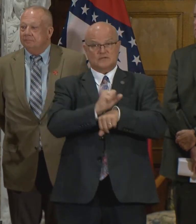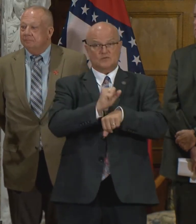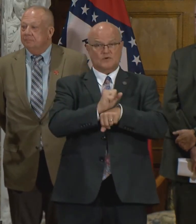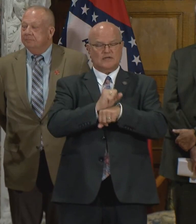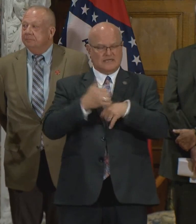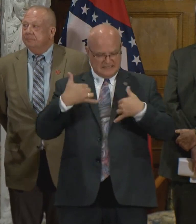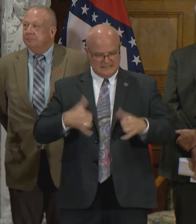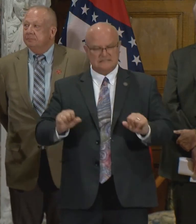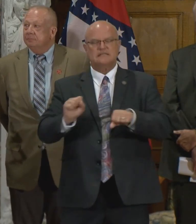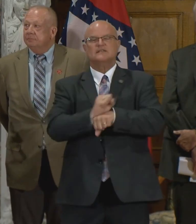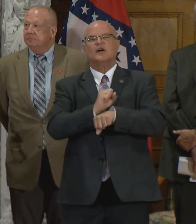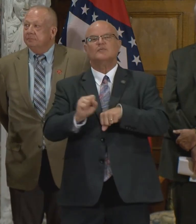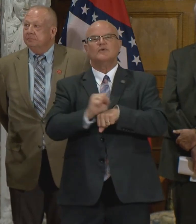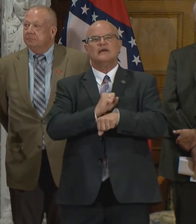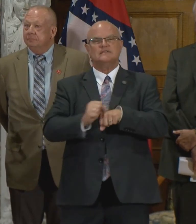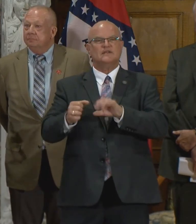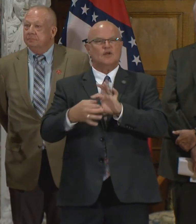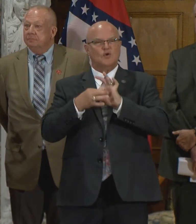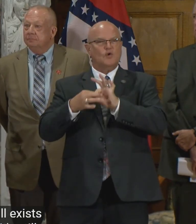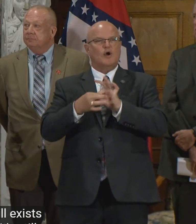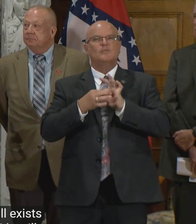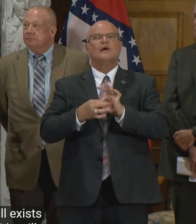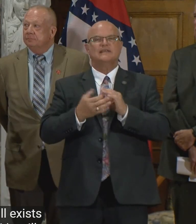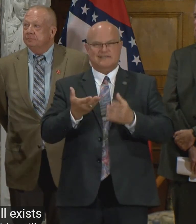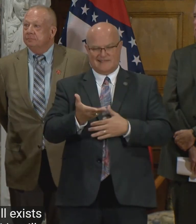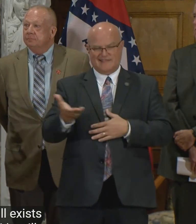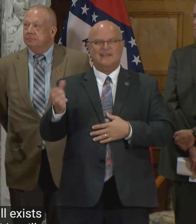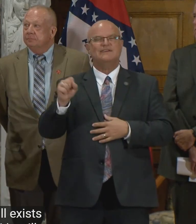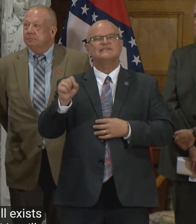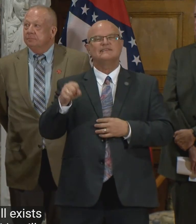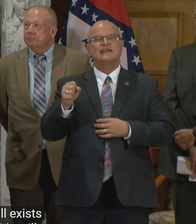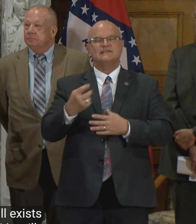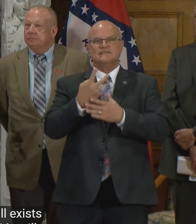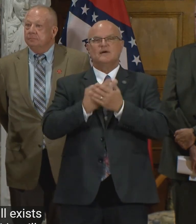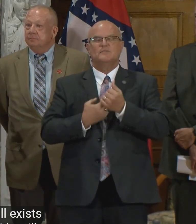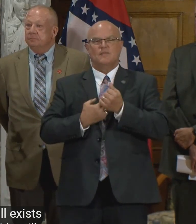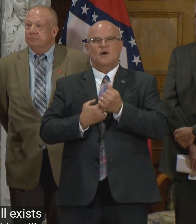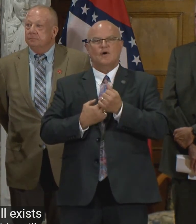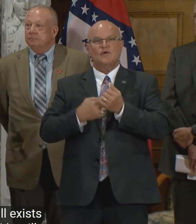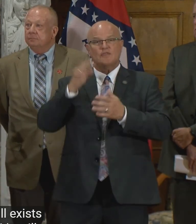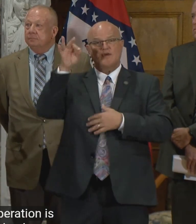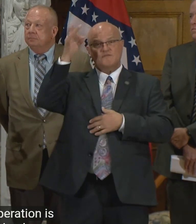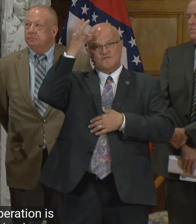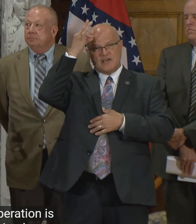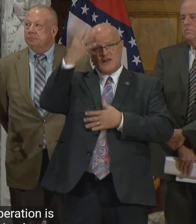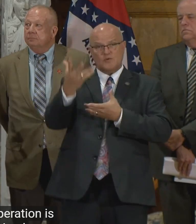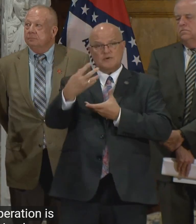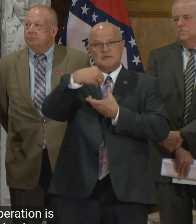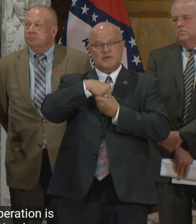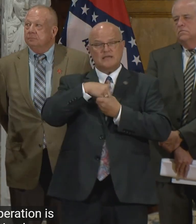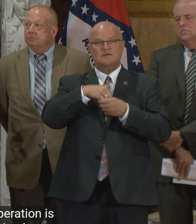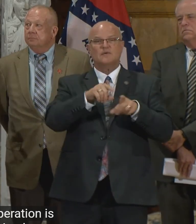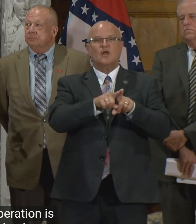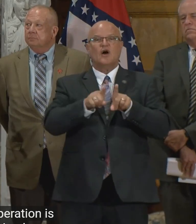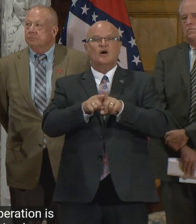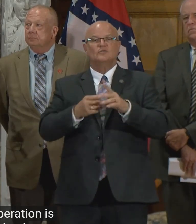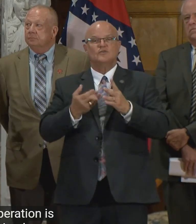It's still an operation that cooperation is there, both the federal participation, but also through state police and